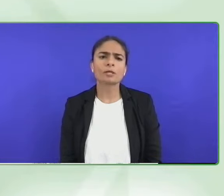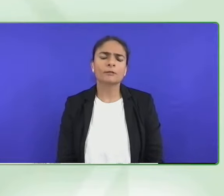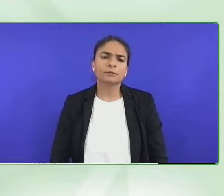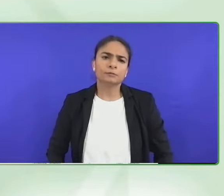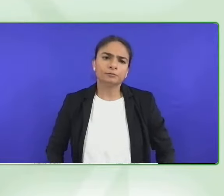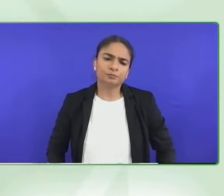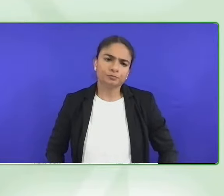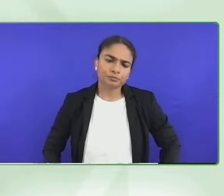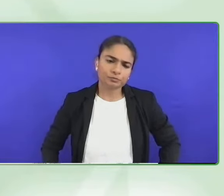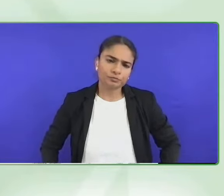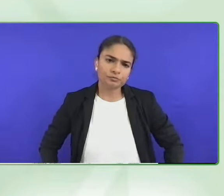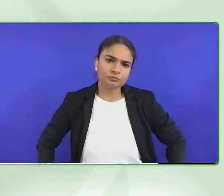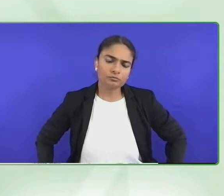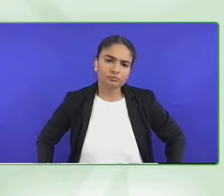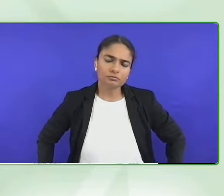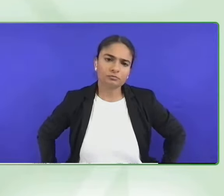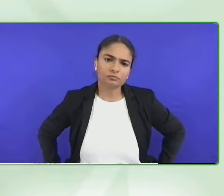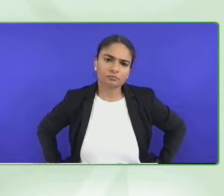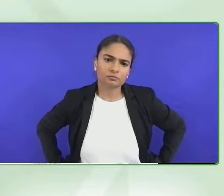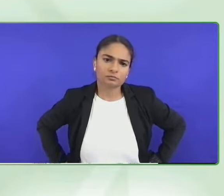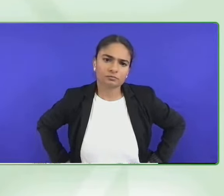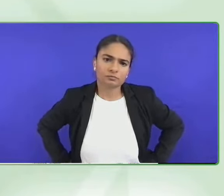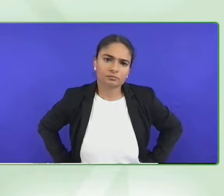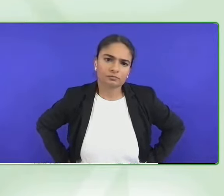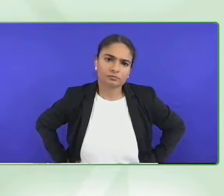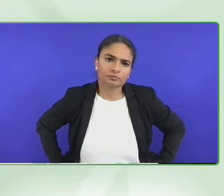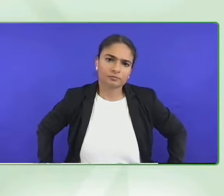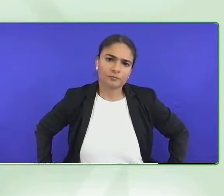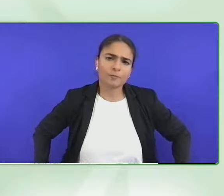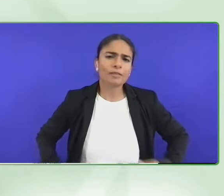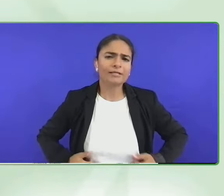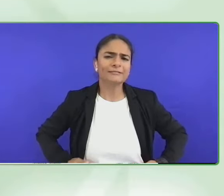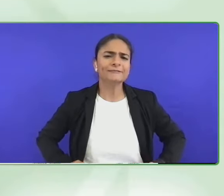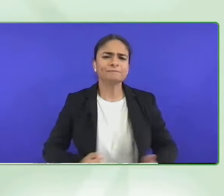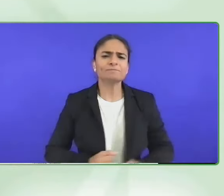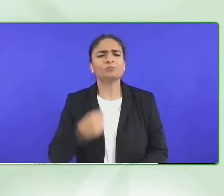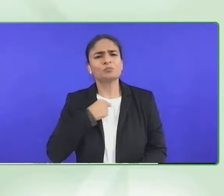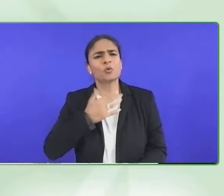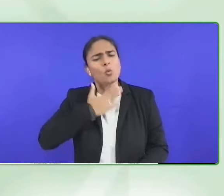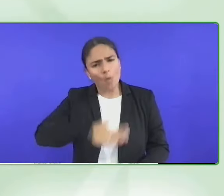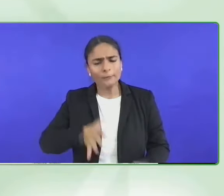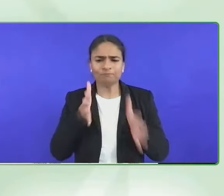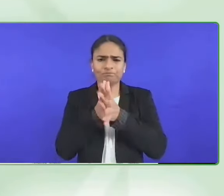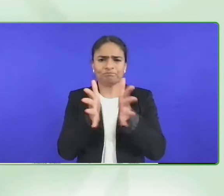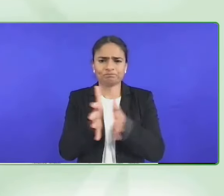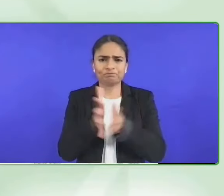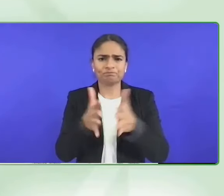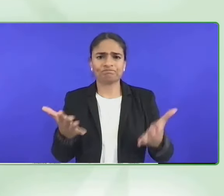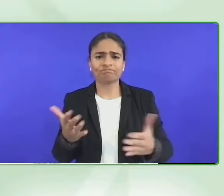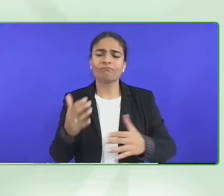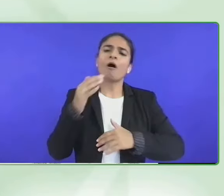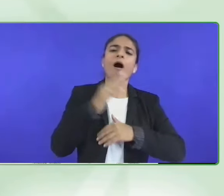So whatever you can do to include people with disabilities, it will start to make a change.